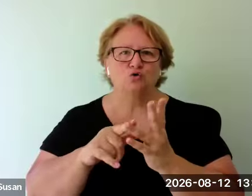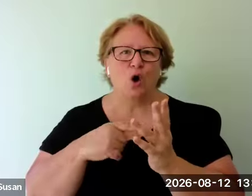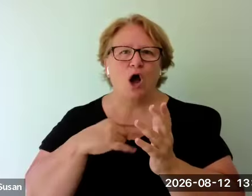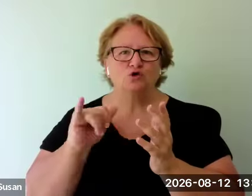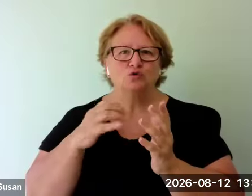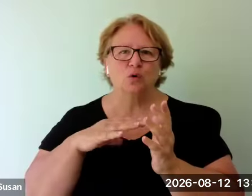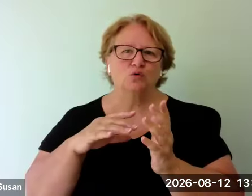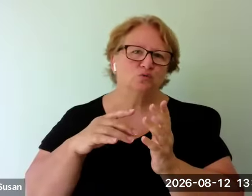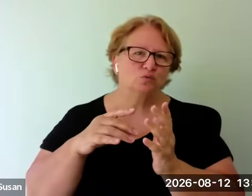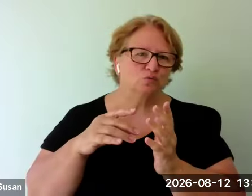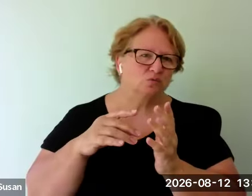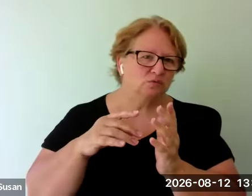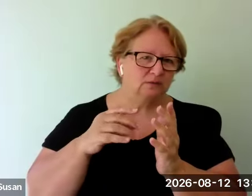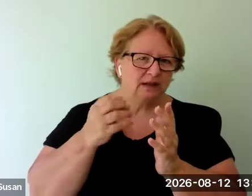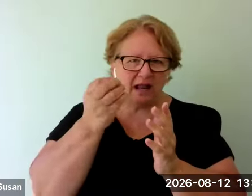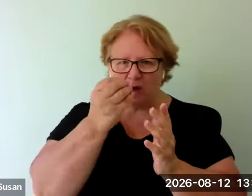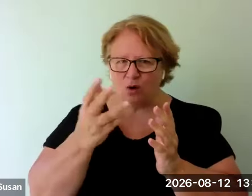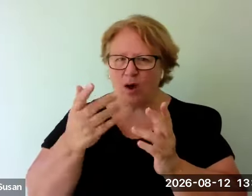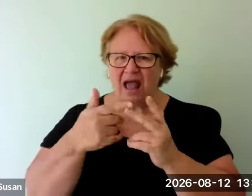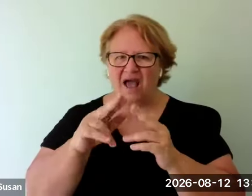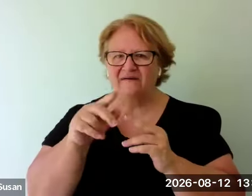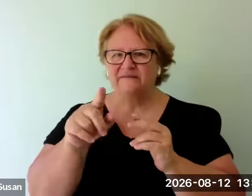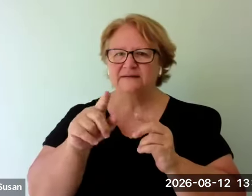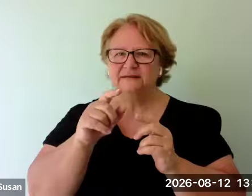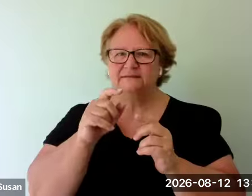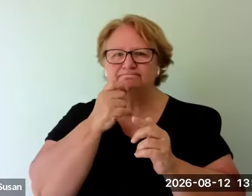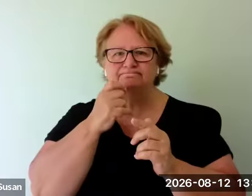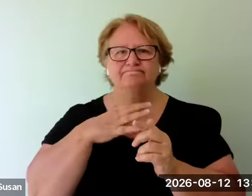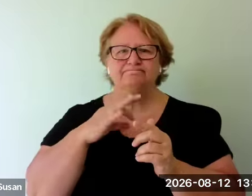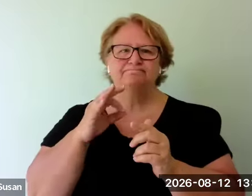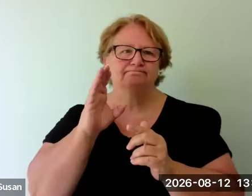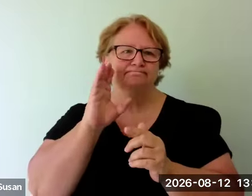talking about people with a terminal illness and dying